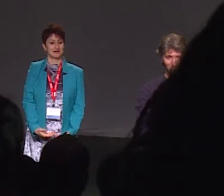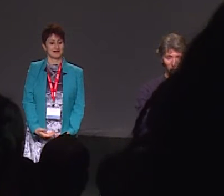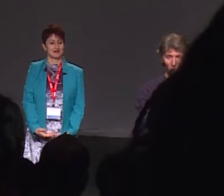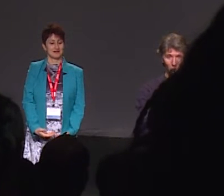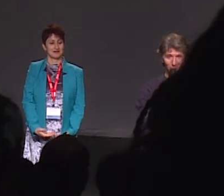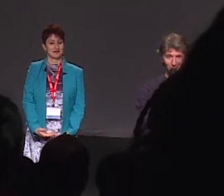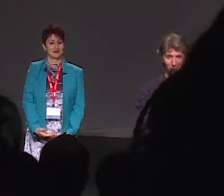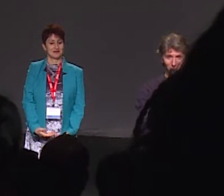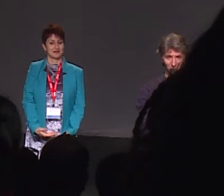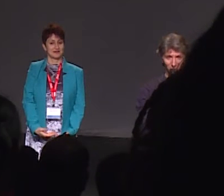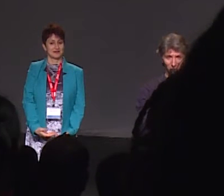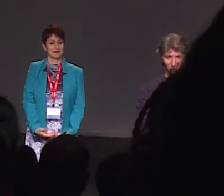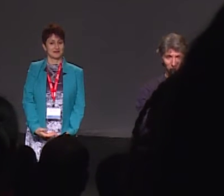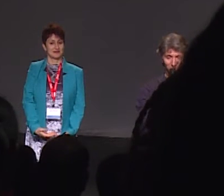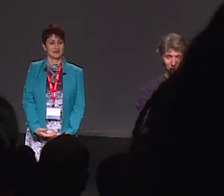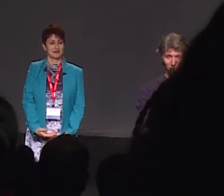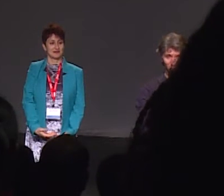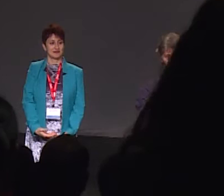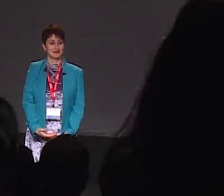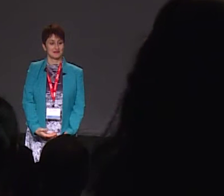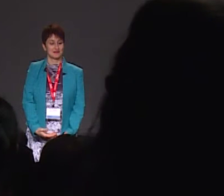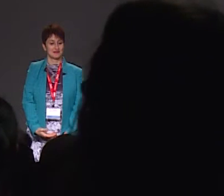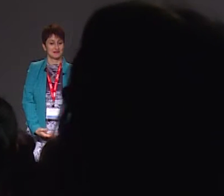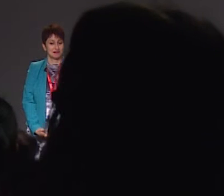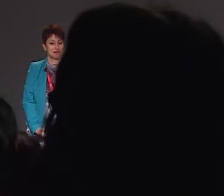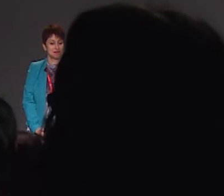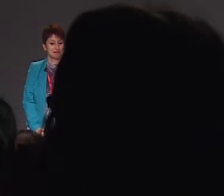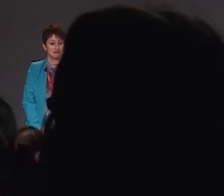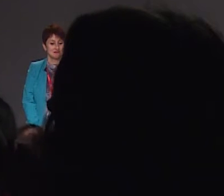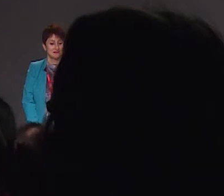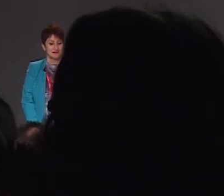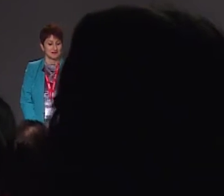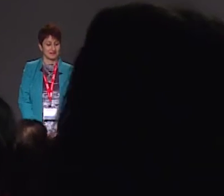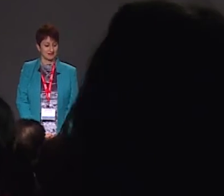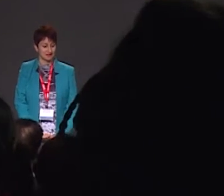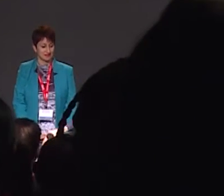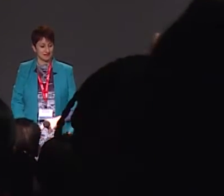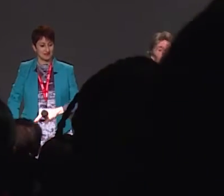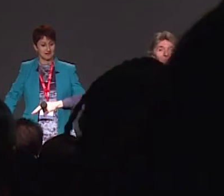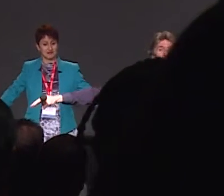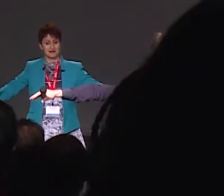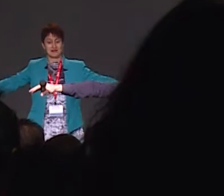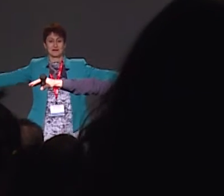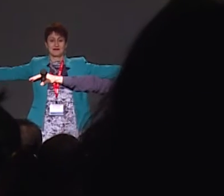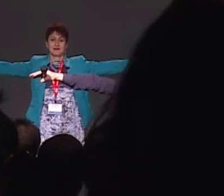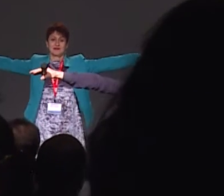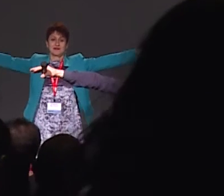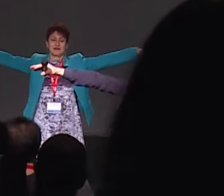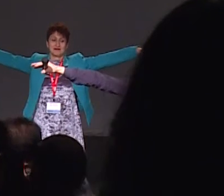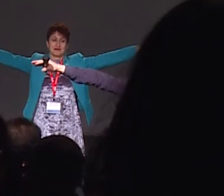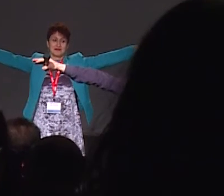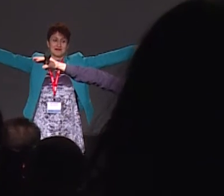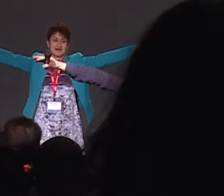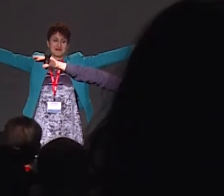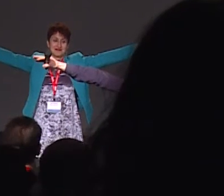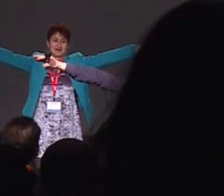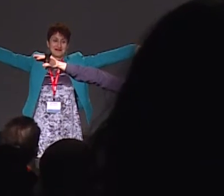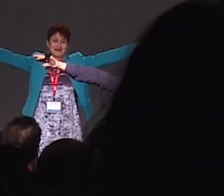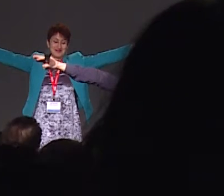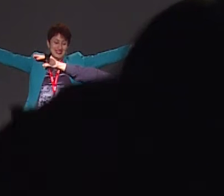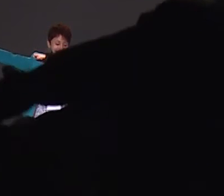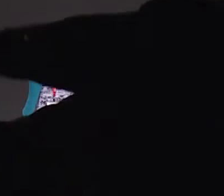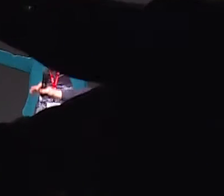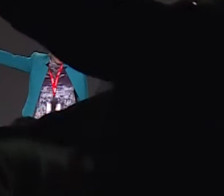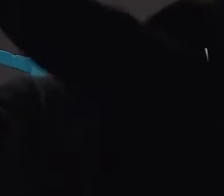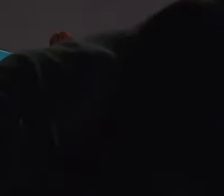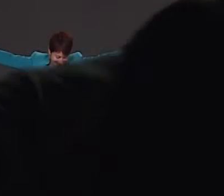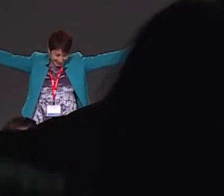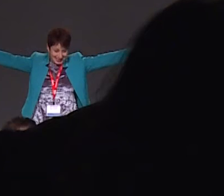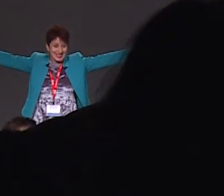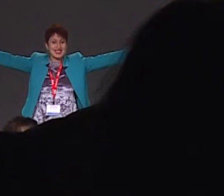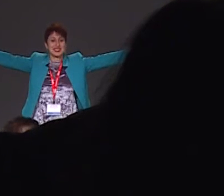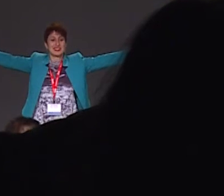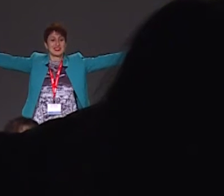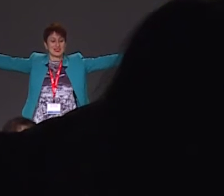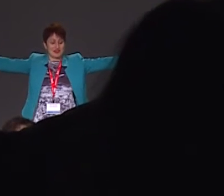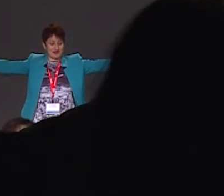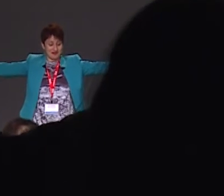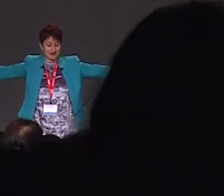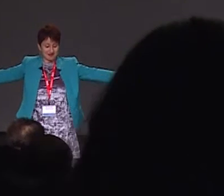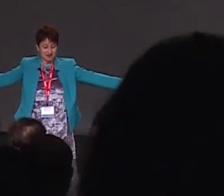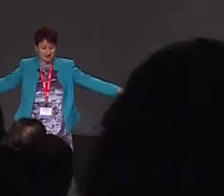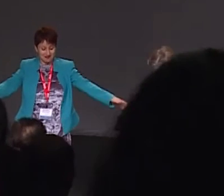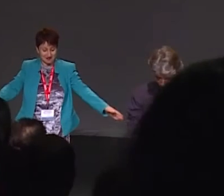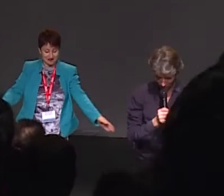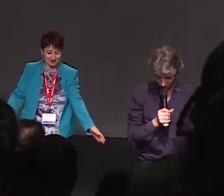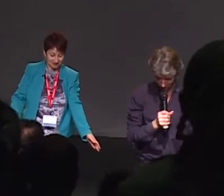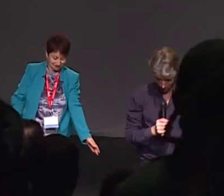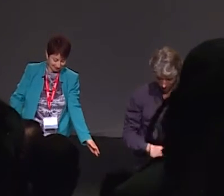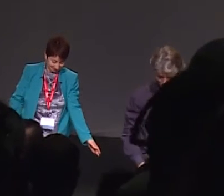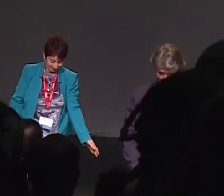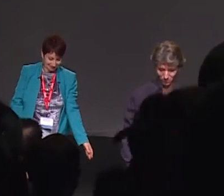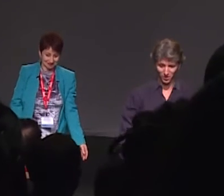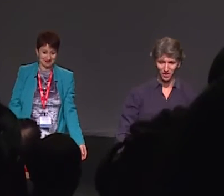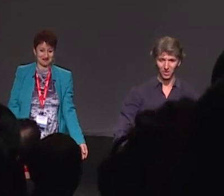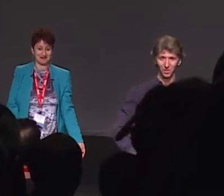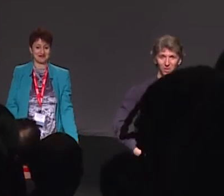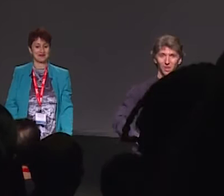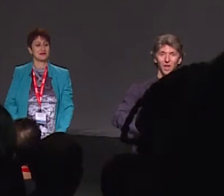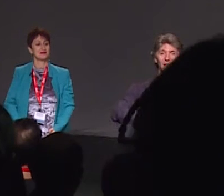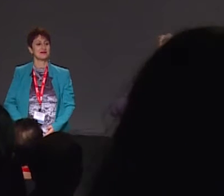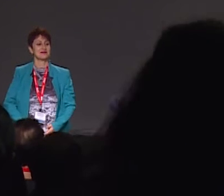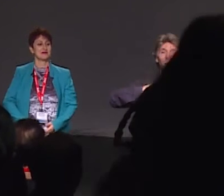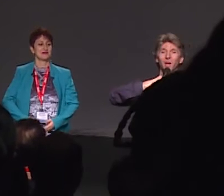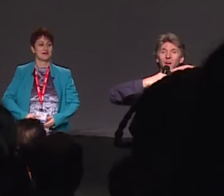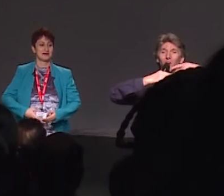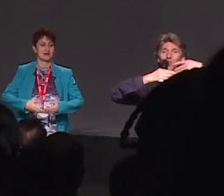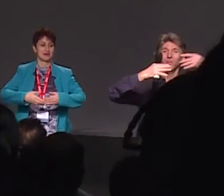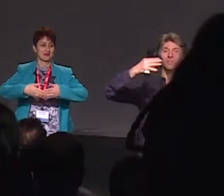And then you’re going to open out your arms and right leg, close to fifth position.